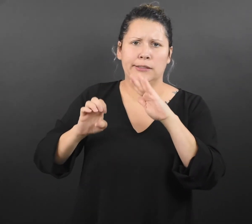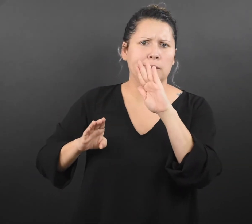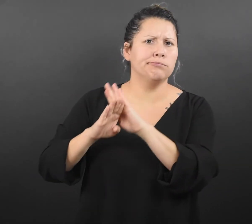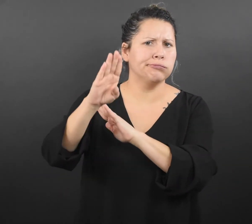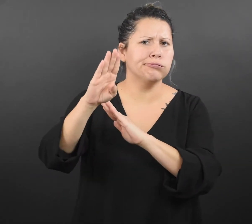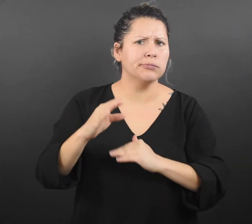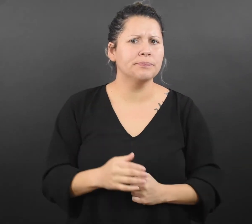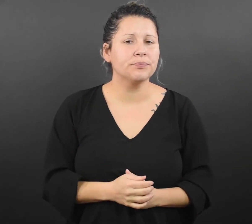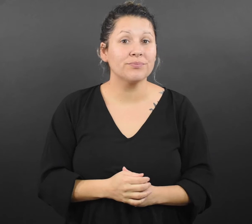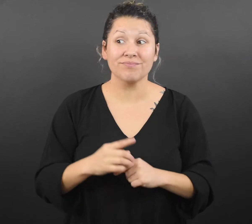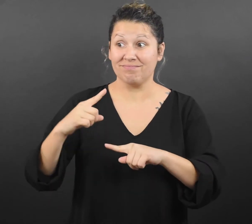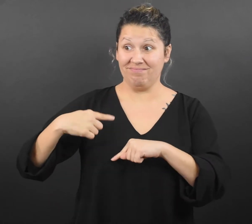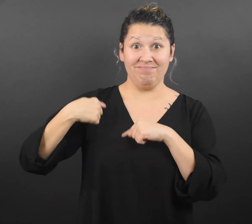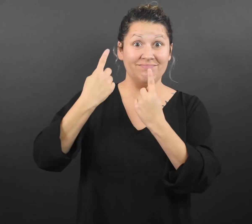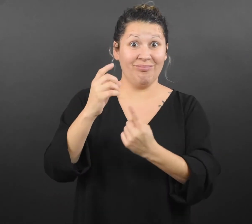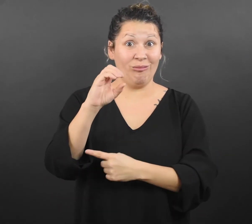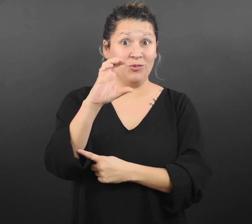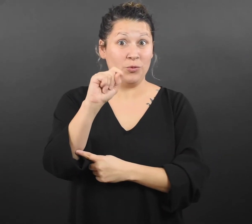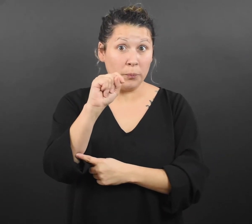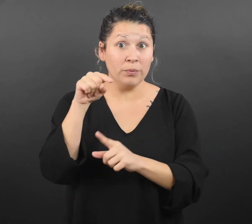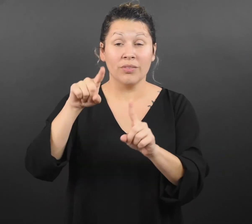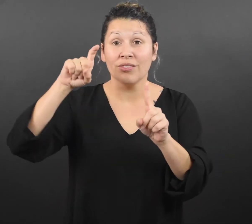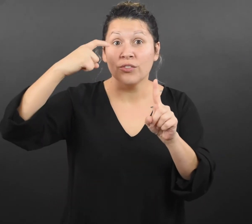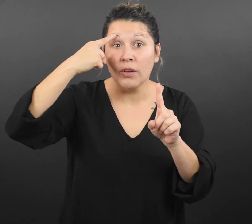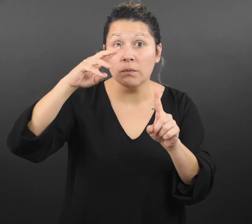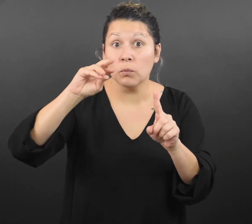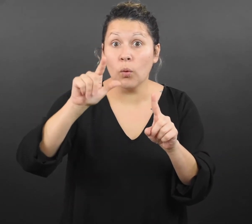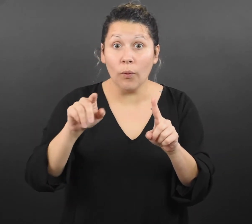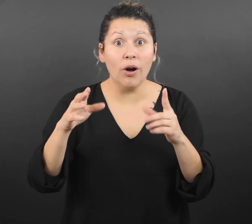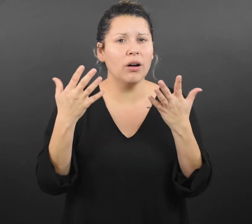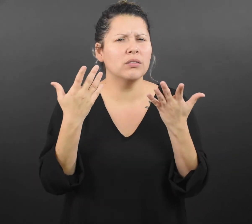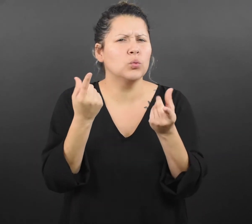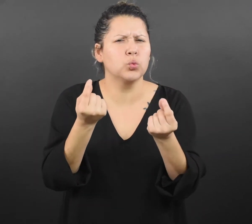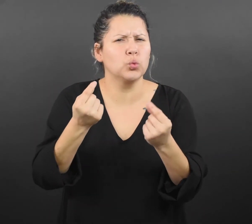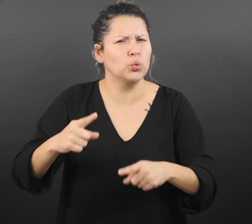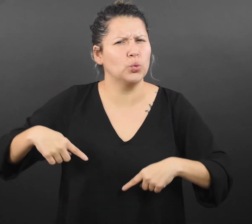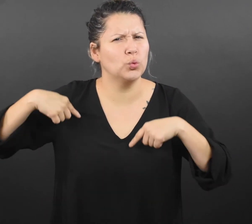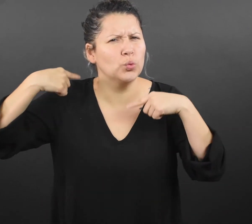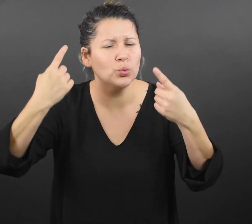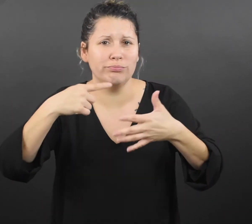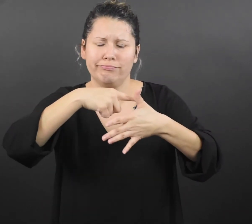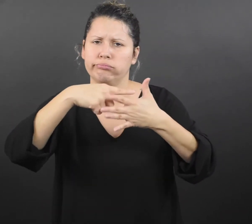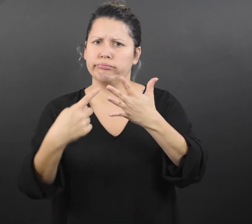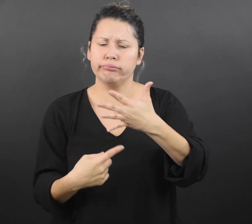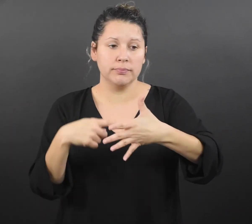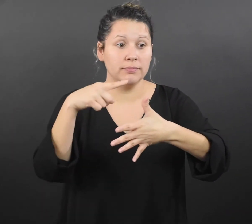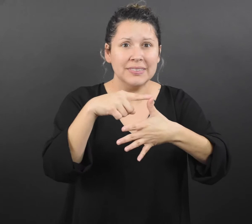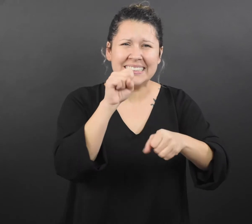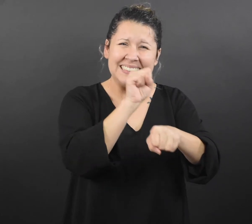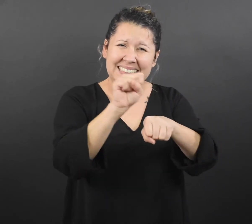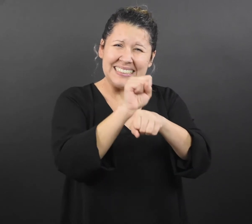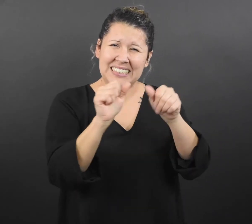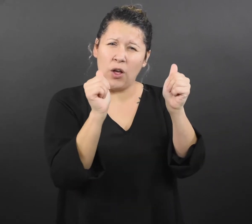Since October, Governor Walz has: ● Worked with long-term care facilities